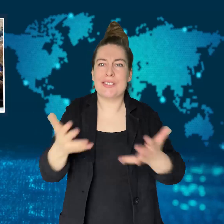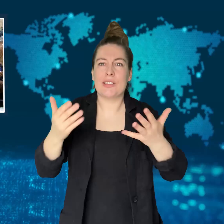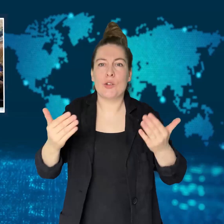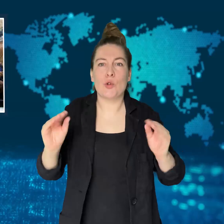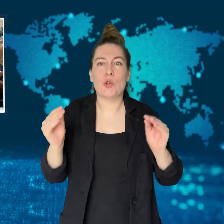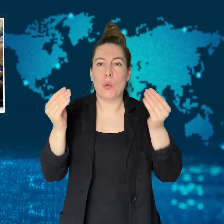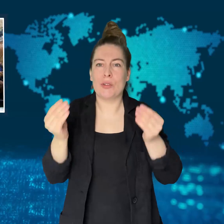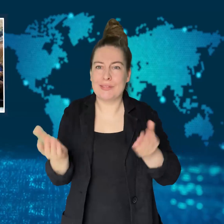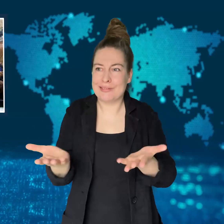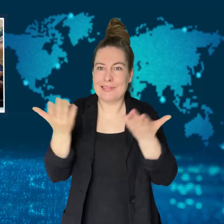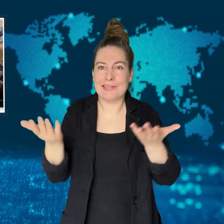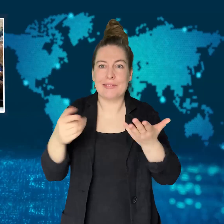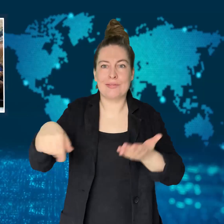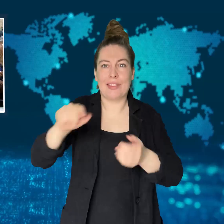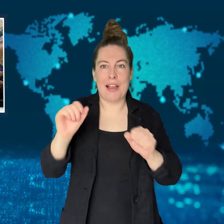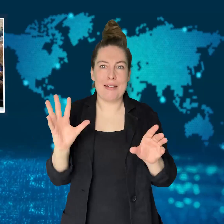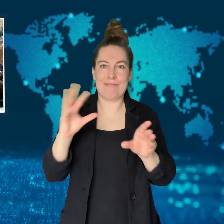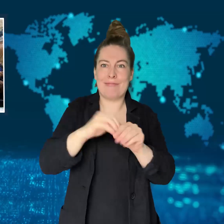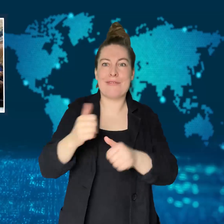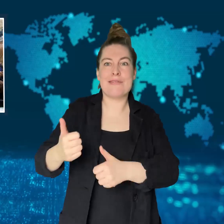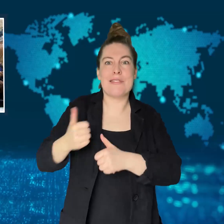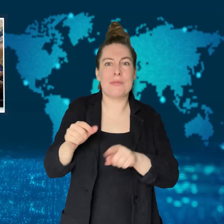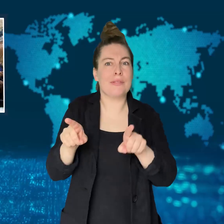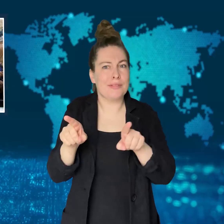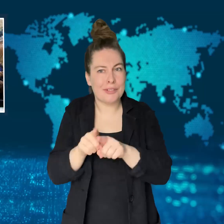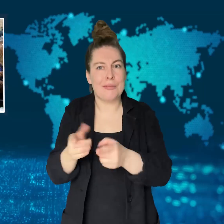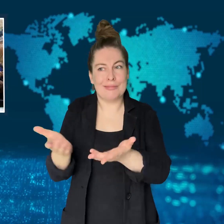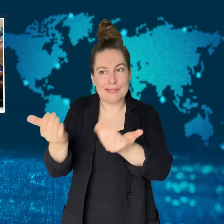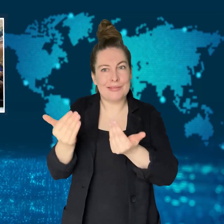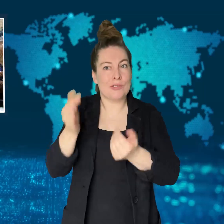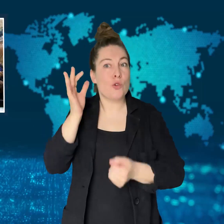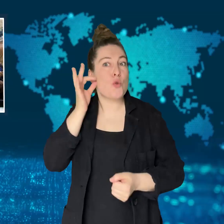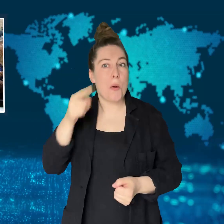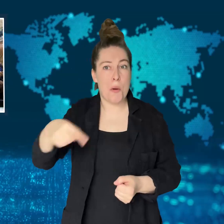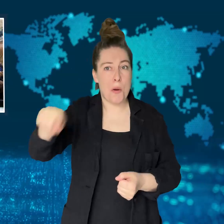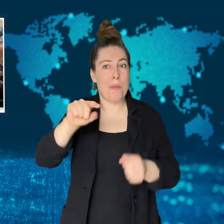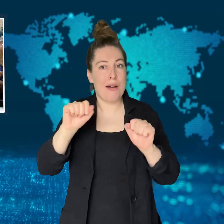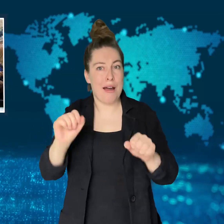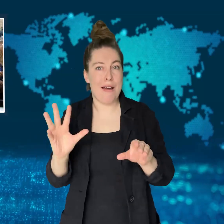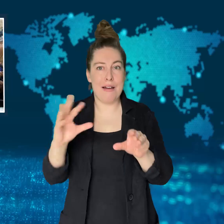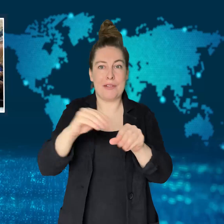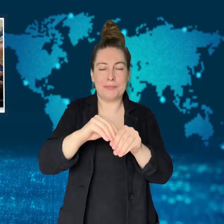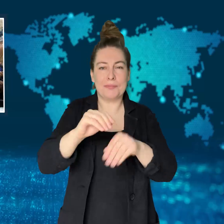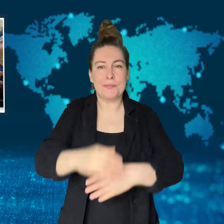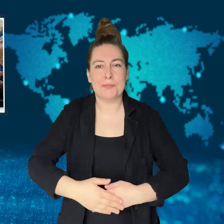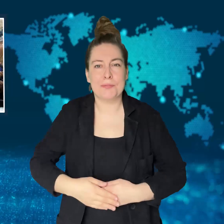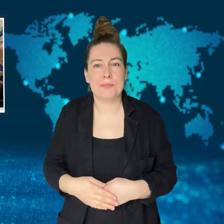of obligatory service to encourage young servicemen